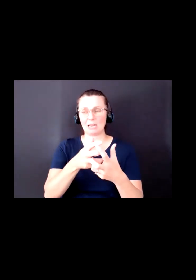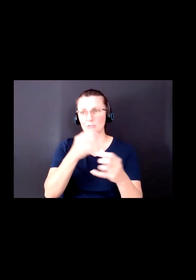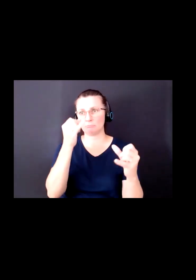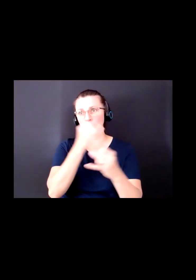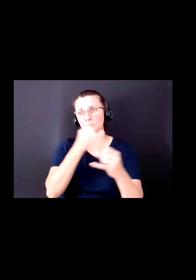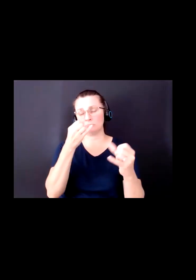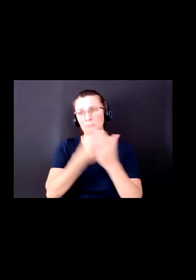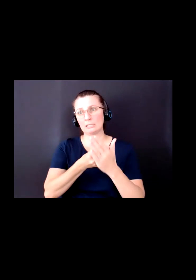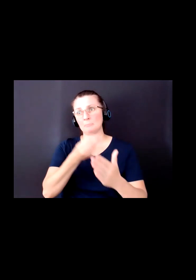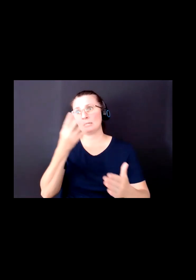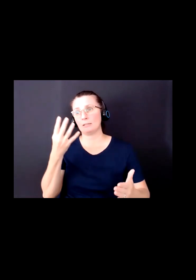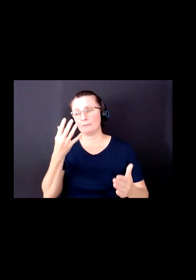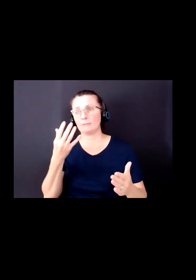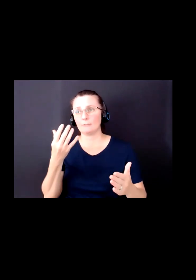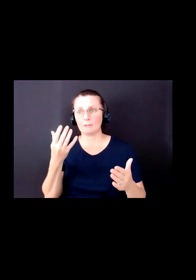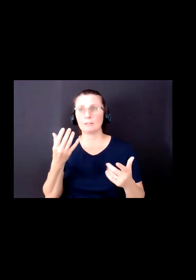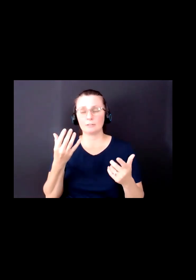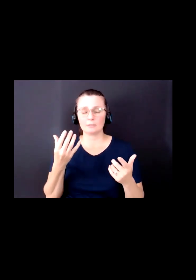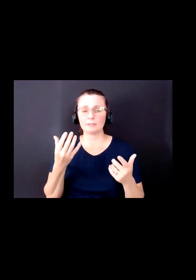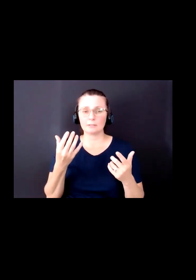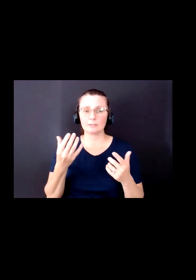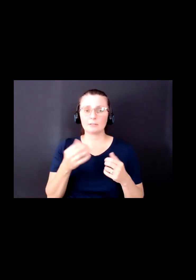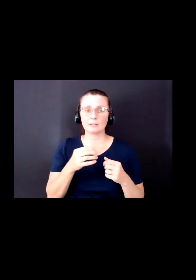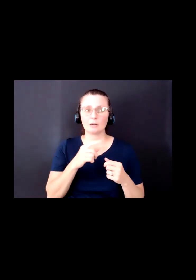So what is an undo burden? It is a significant difficulty or